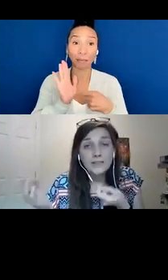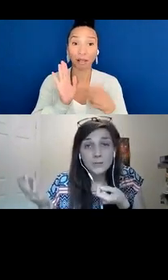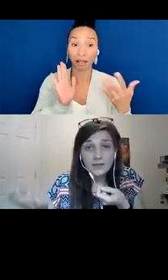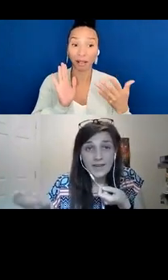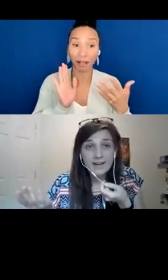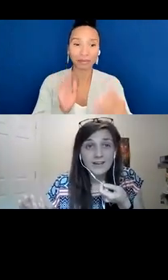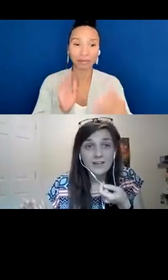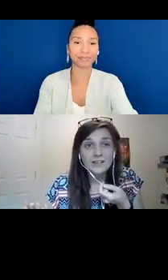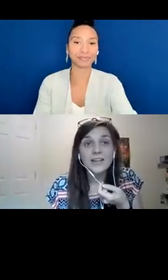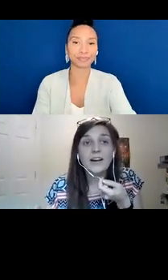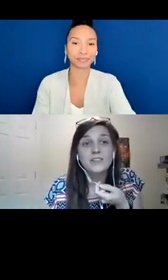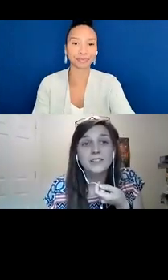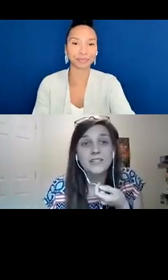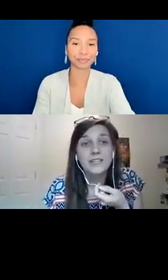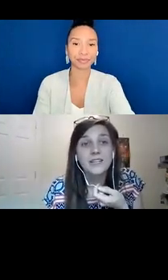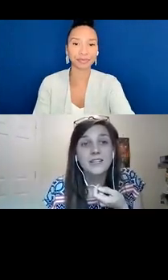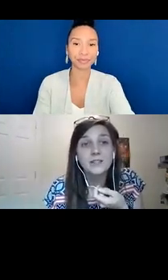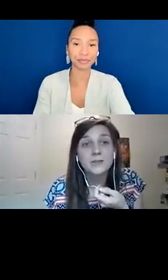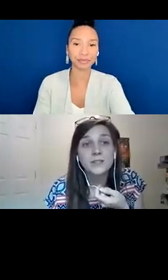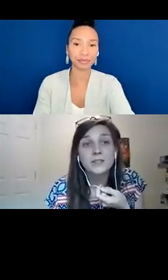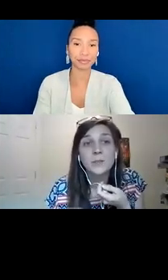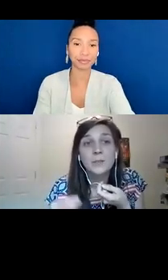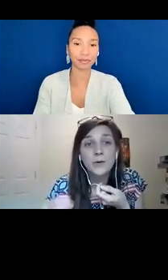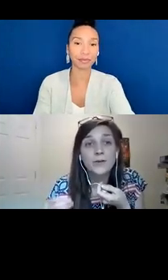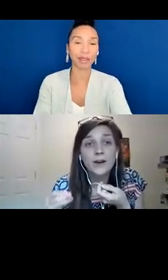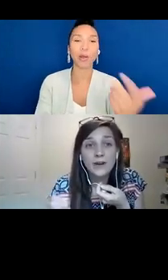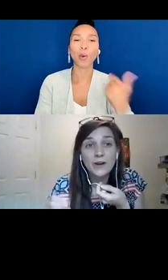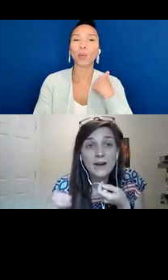we're going to pretend that your agency uses program grant